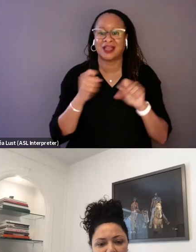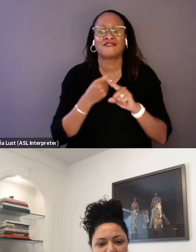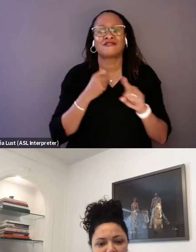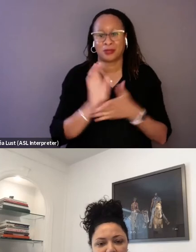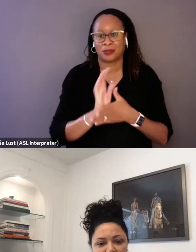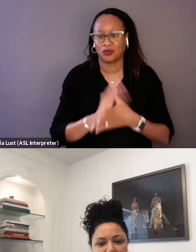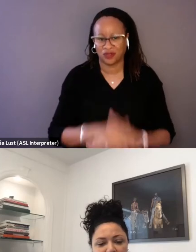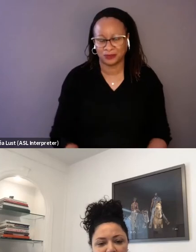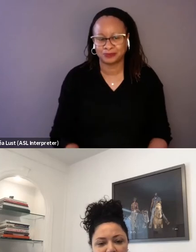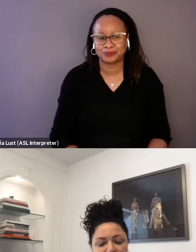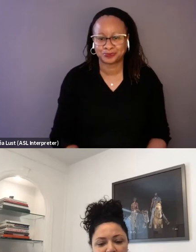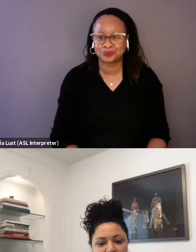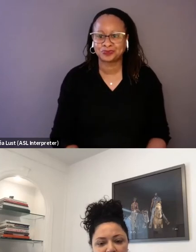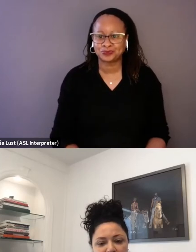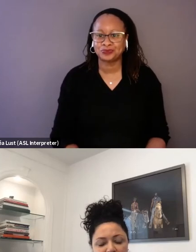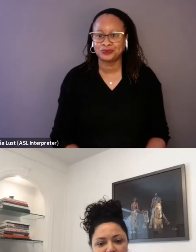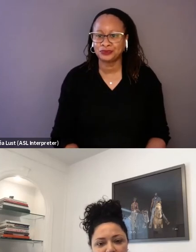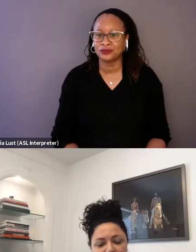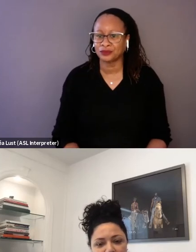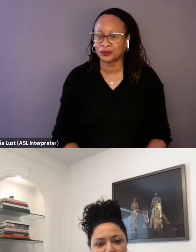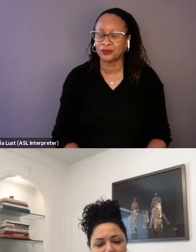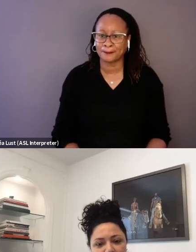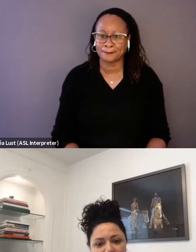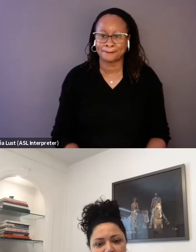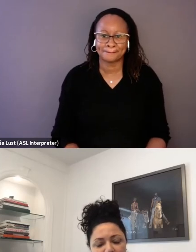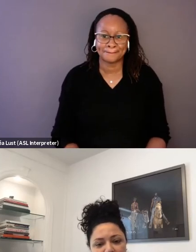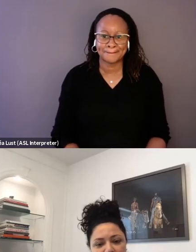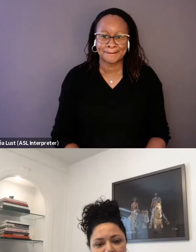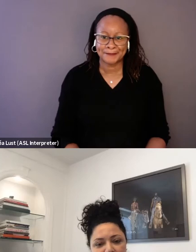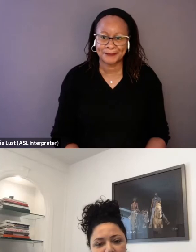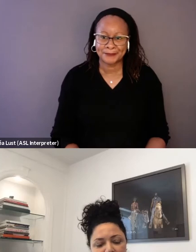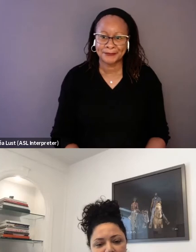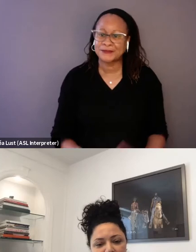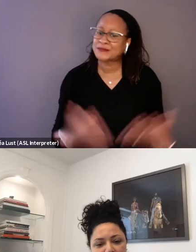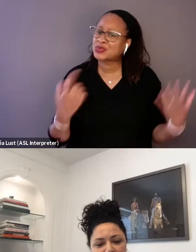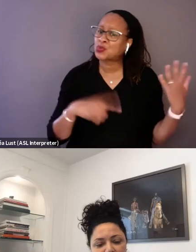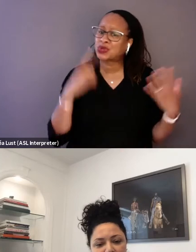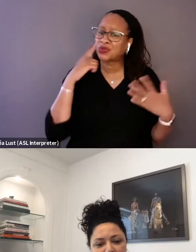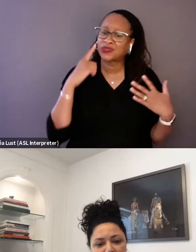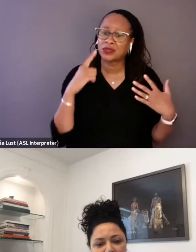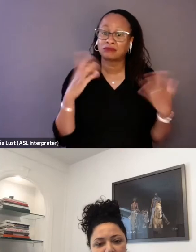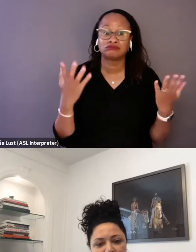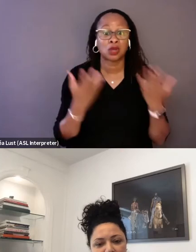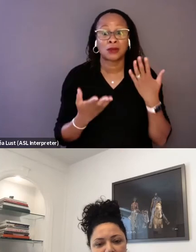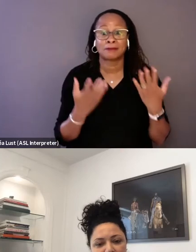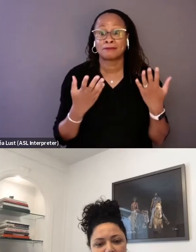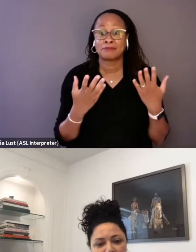you know, the viewing experience of the six episodes. What do you think is or maybe for you and let's personalize it